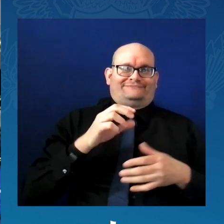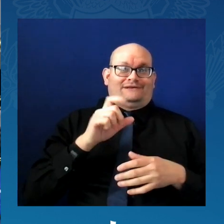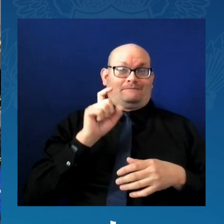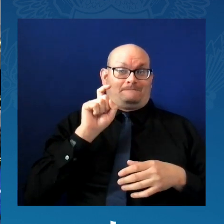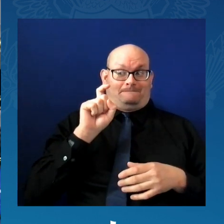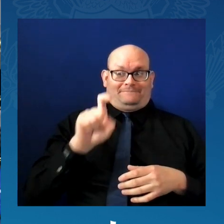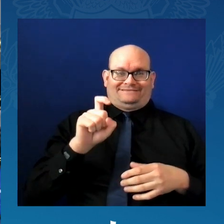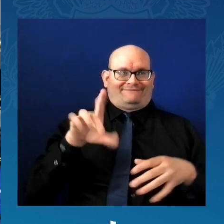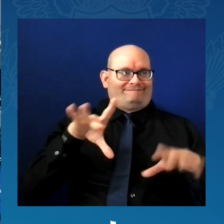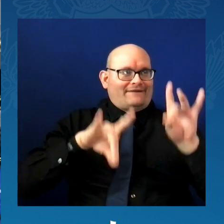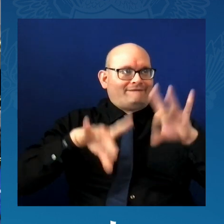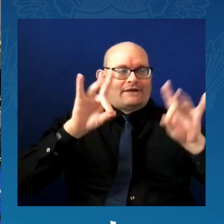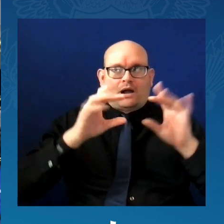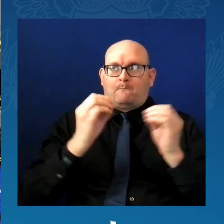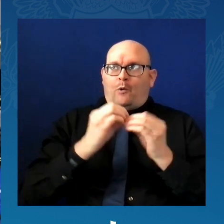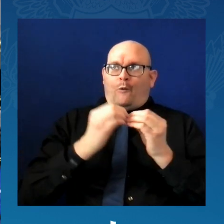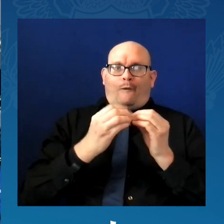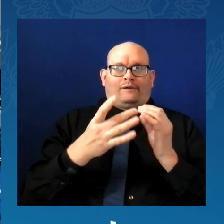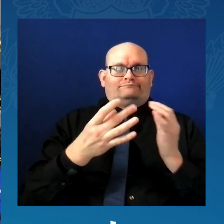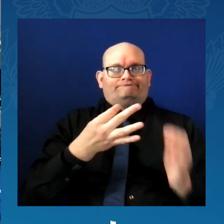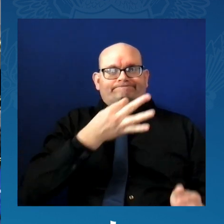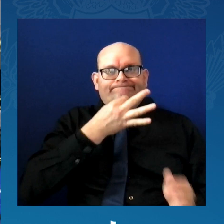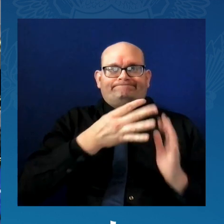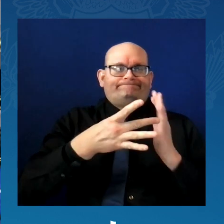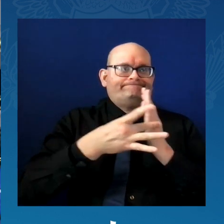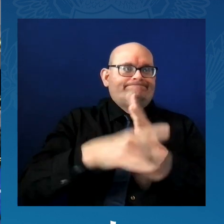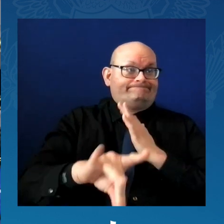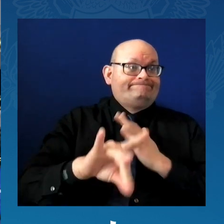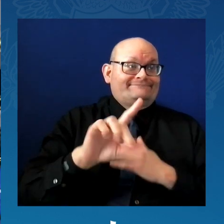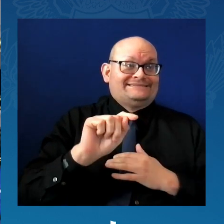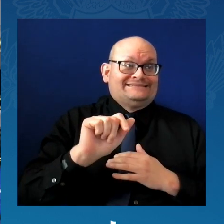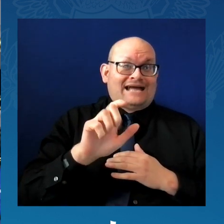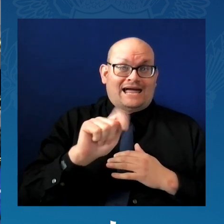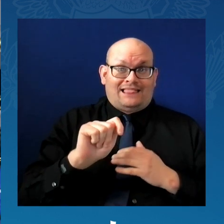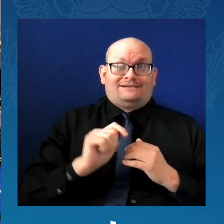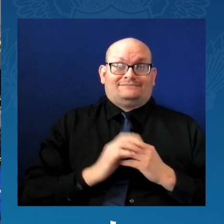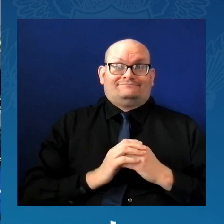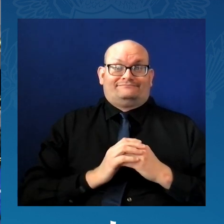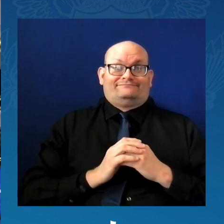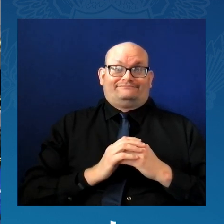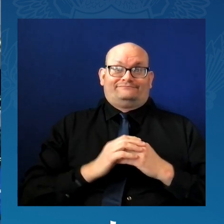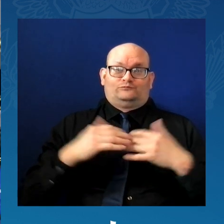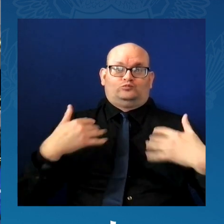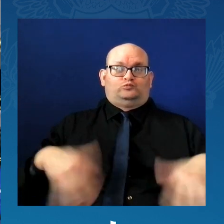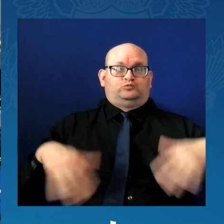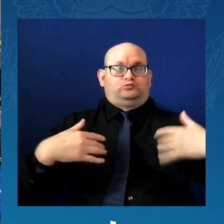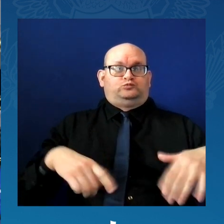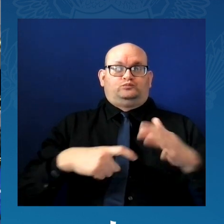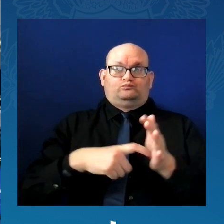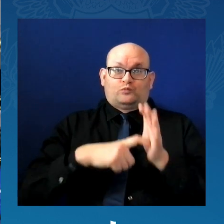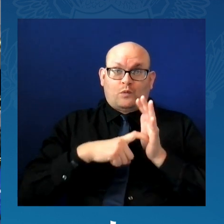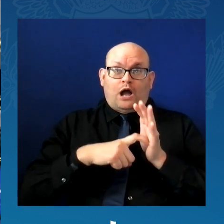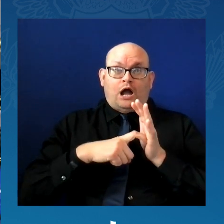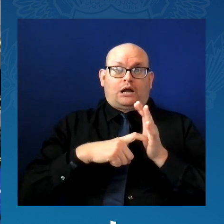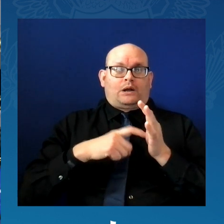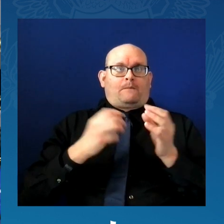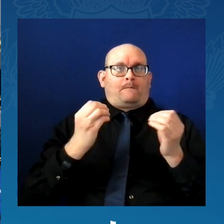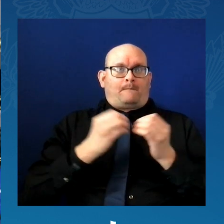As I was saying today, there is an insatiable and ever increasing demand for space services and hardware. Therefore, our industry has an urgent